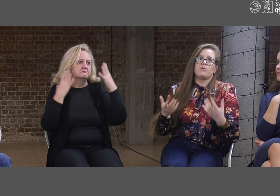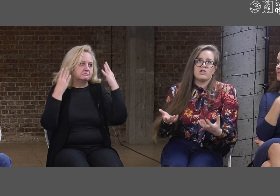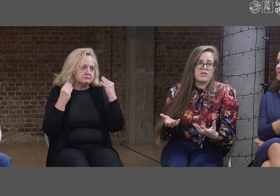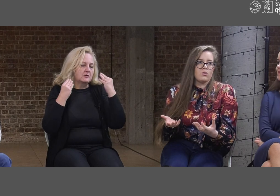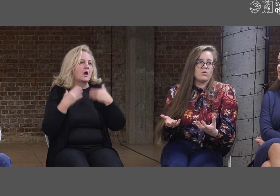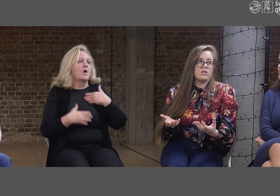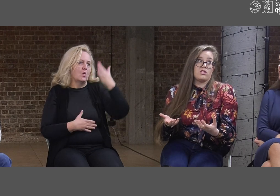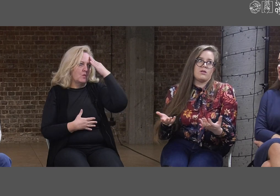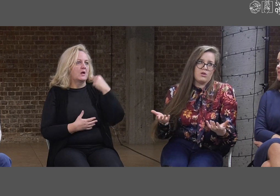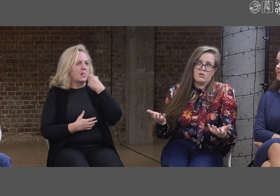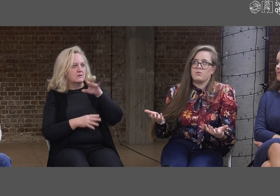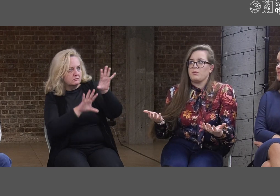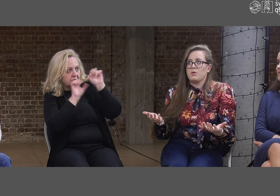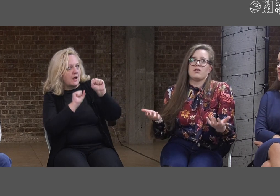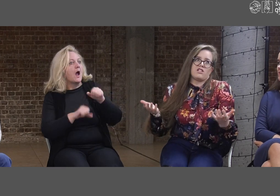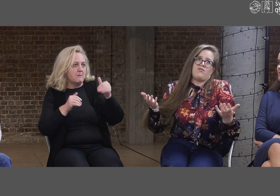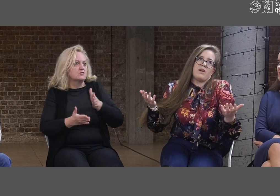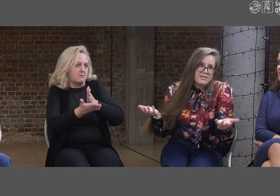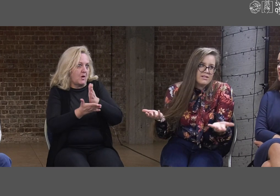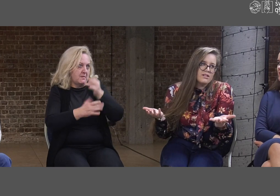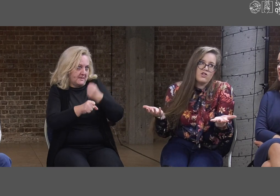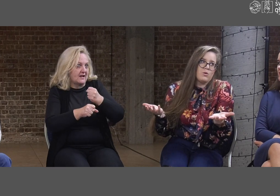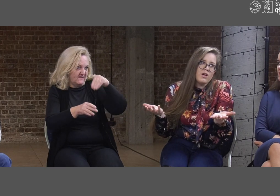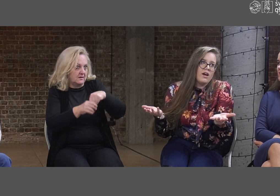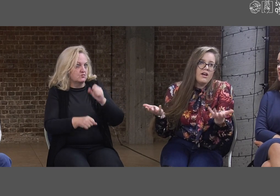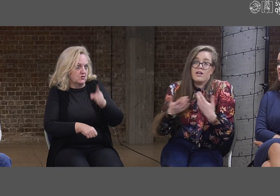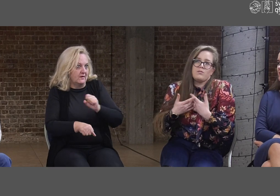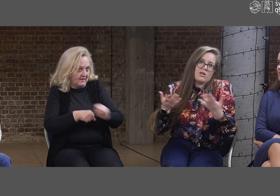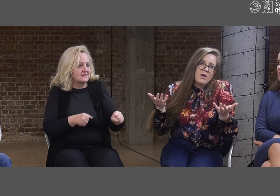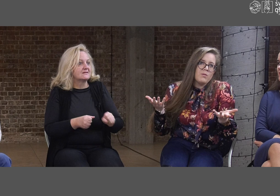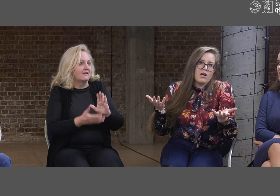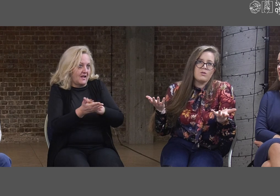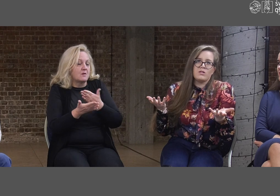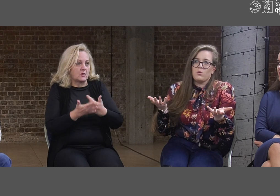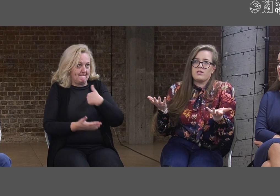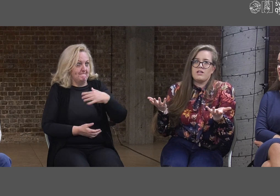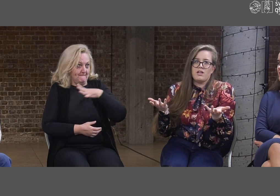then I can read lips and sometimes that can be helpful at work as well. Why not? I, for example, had this situation,